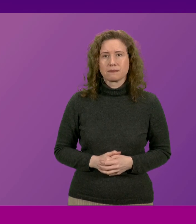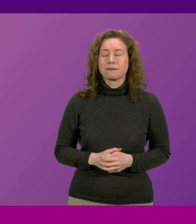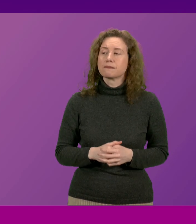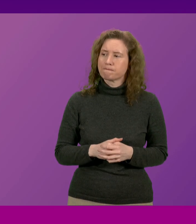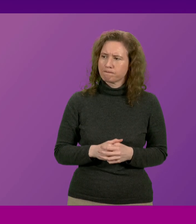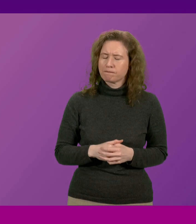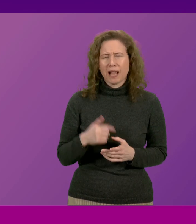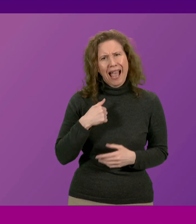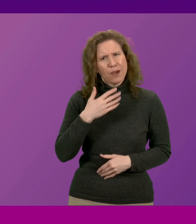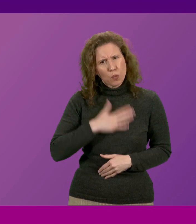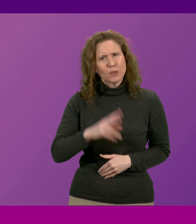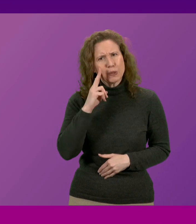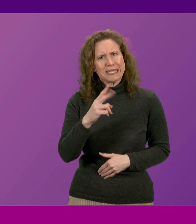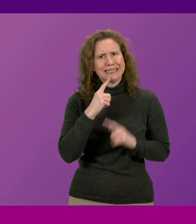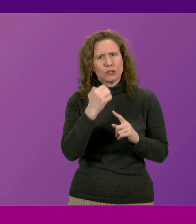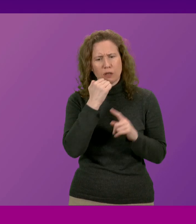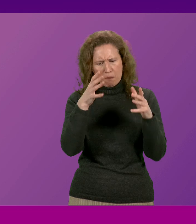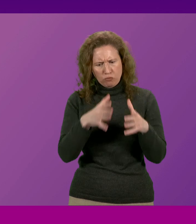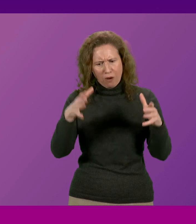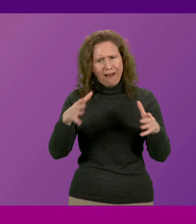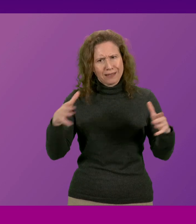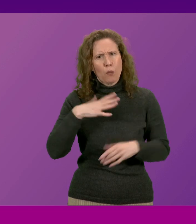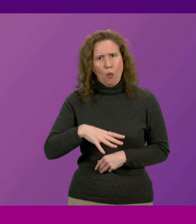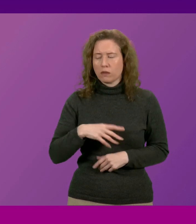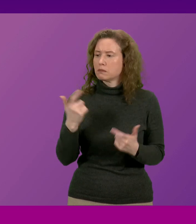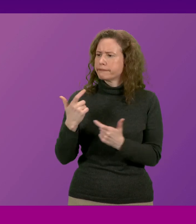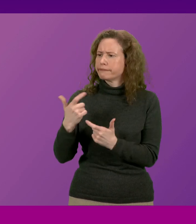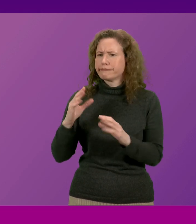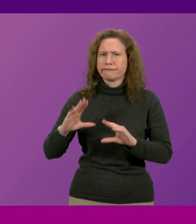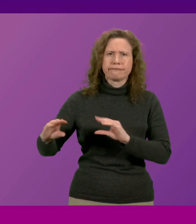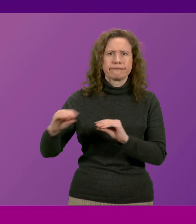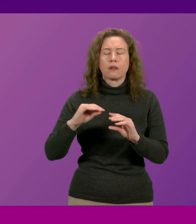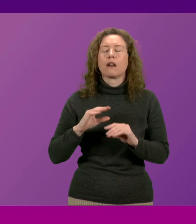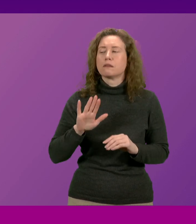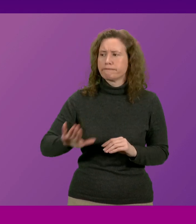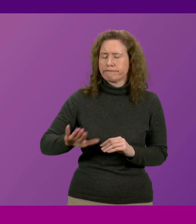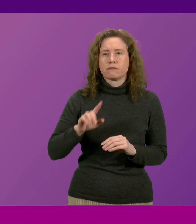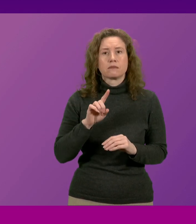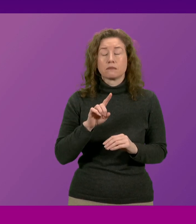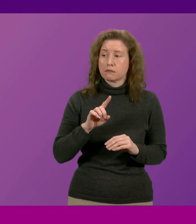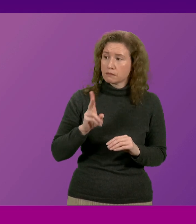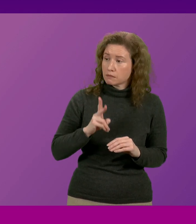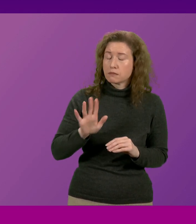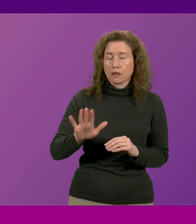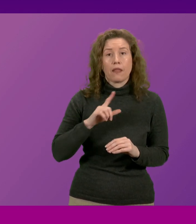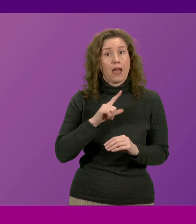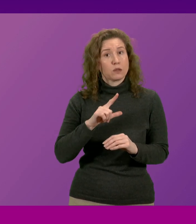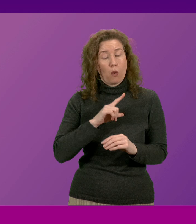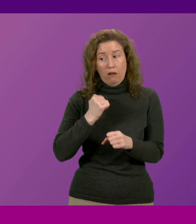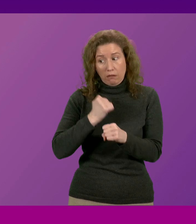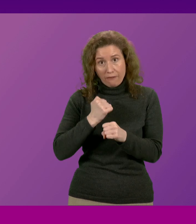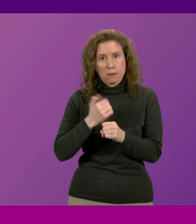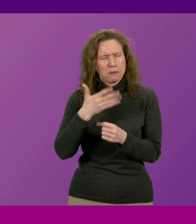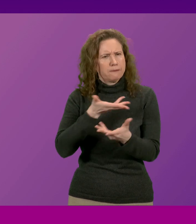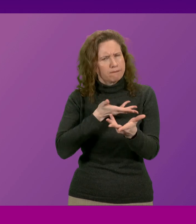I want to see teacher numbers rising, which is why the Government has negotiated an agreement